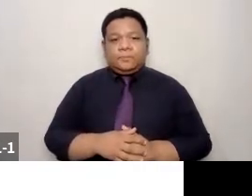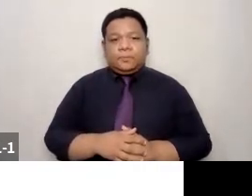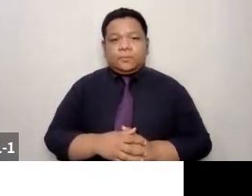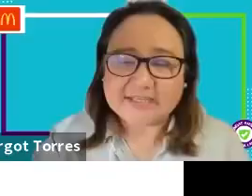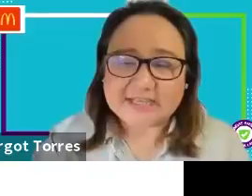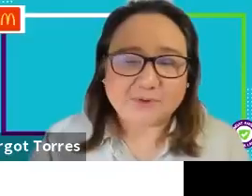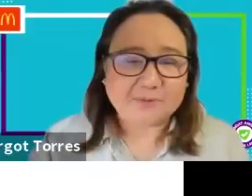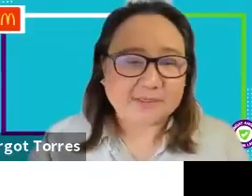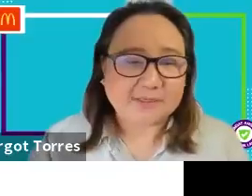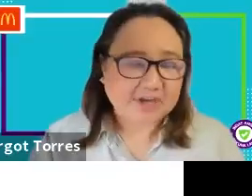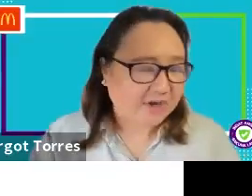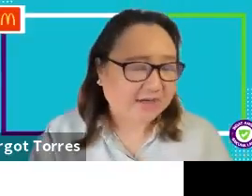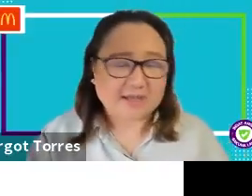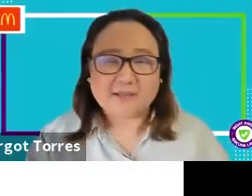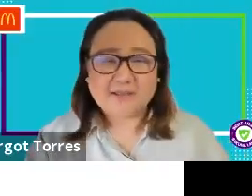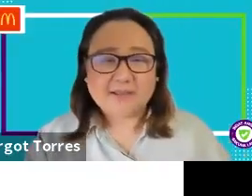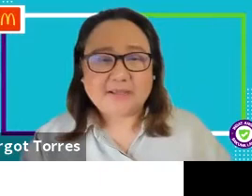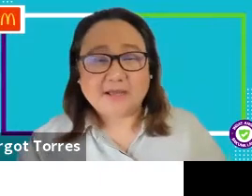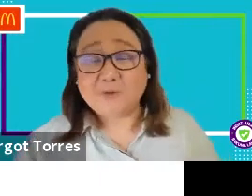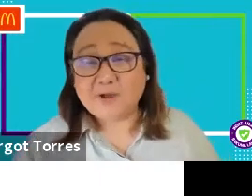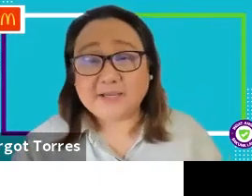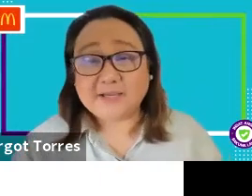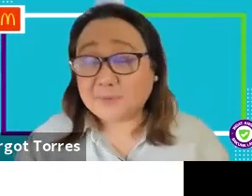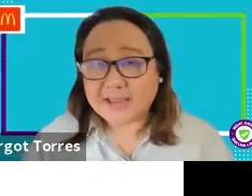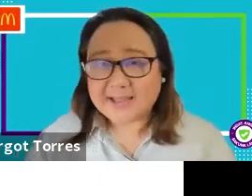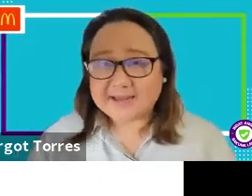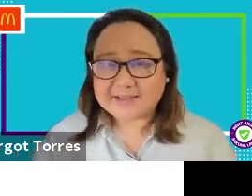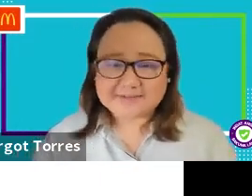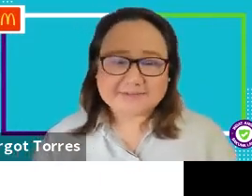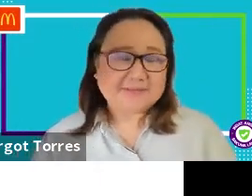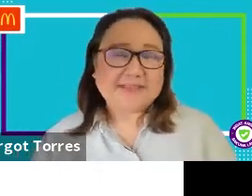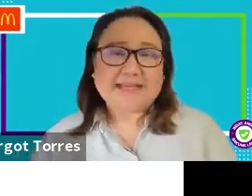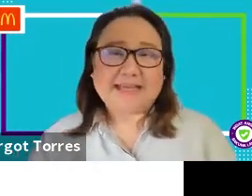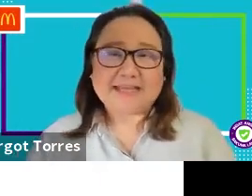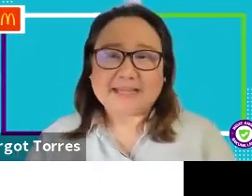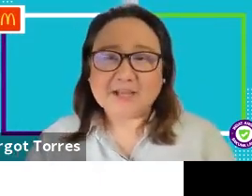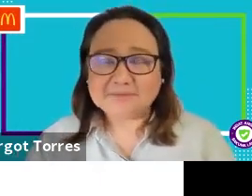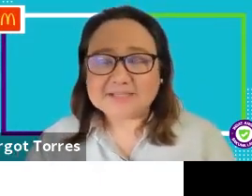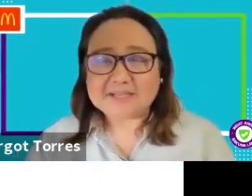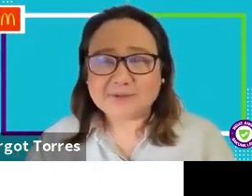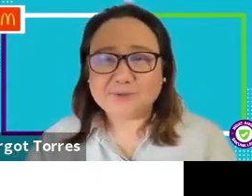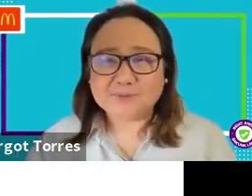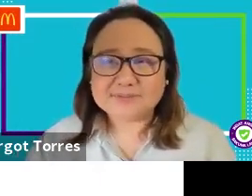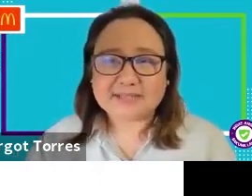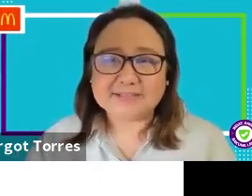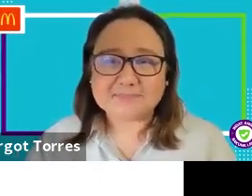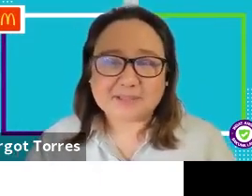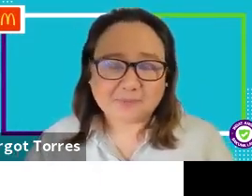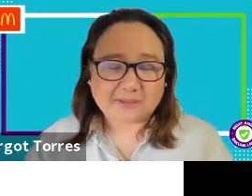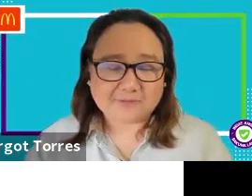I just got excited. I just want to share that I was vaccinated and I got my second dose last May 12.